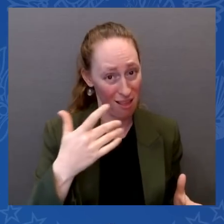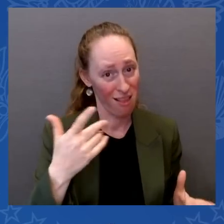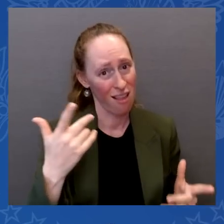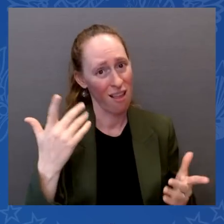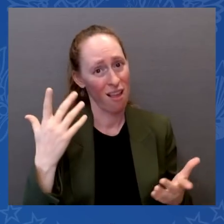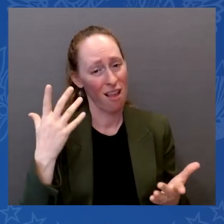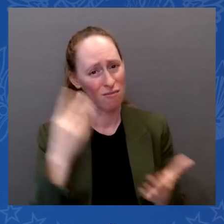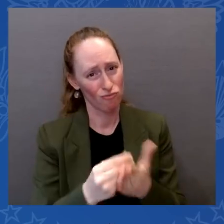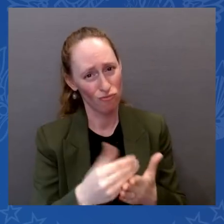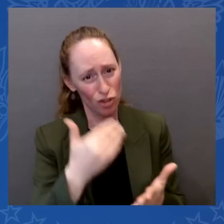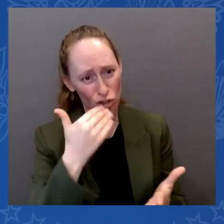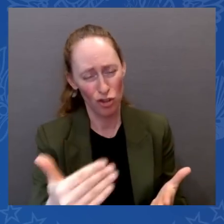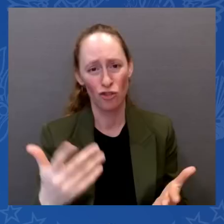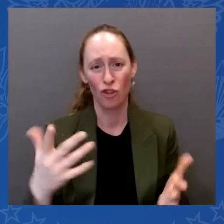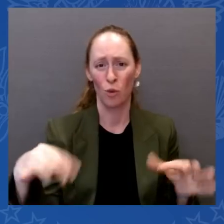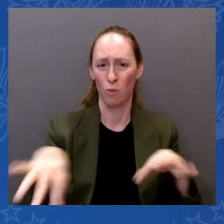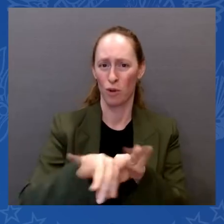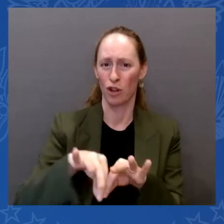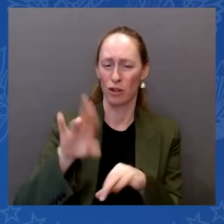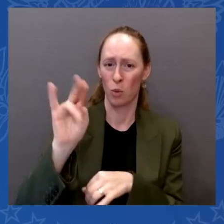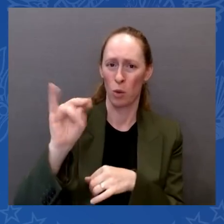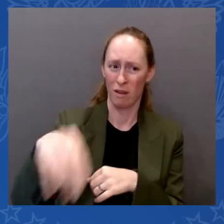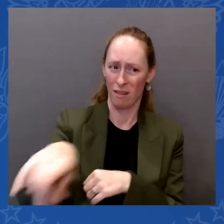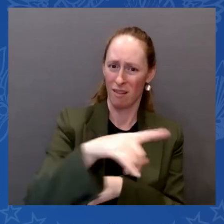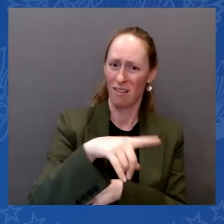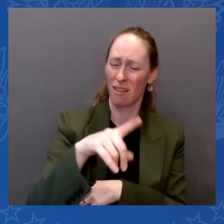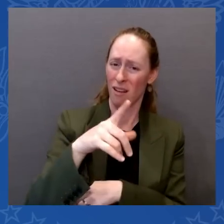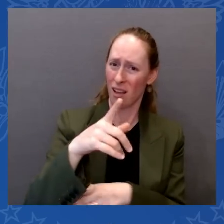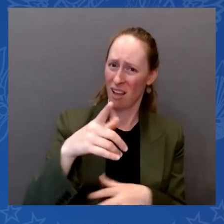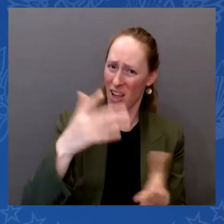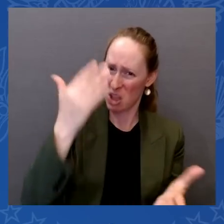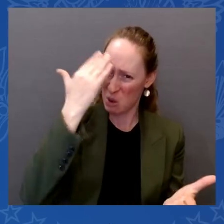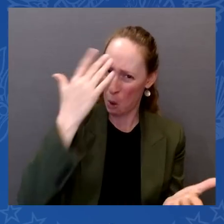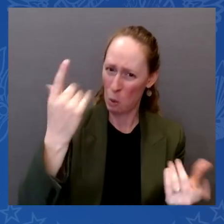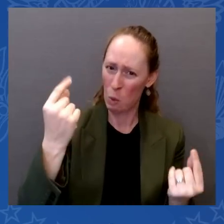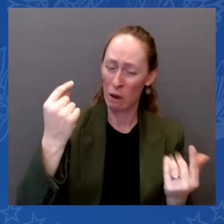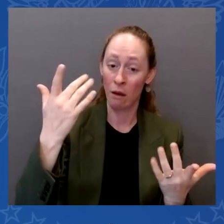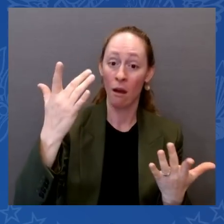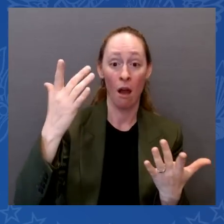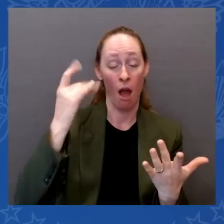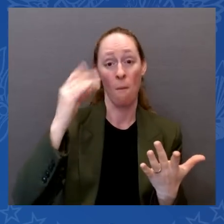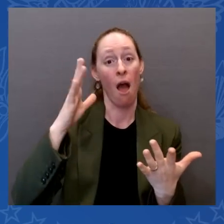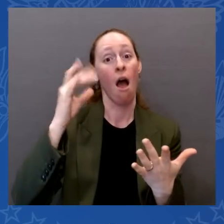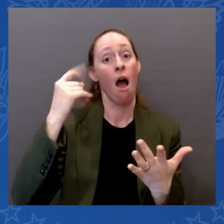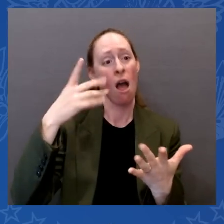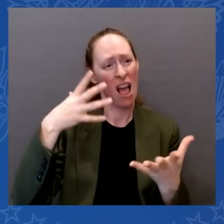that you're paying for. And so, anyway, I just want to thank you, Lonnie and all the union presidents that are here, for stepping up.